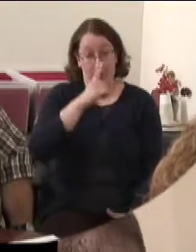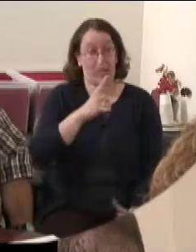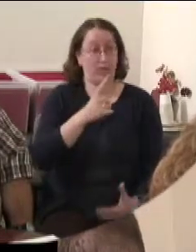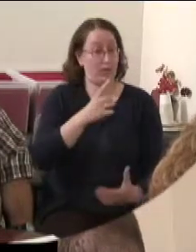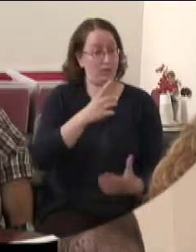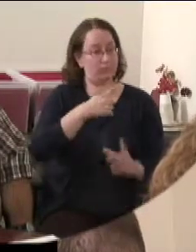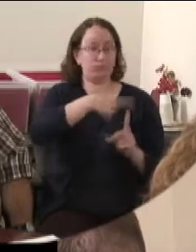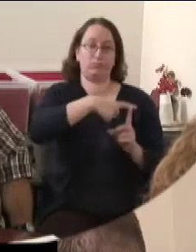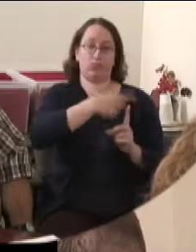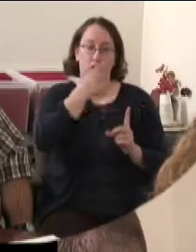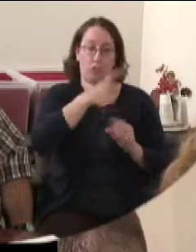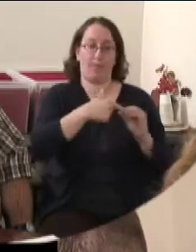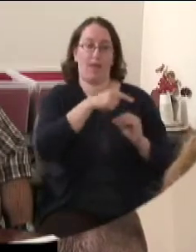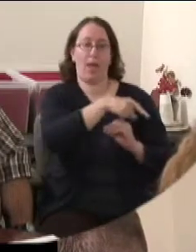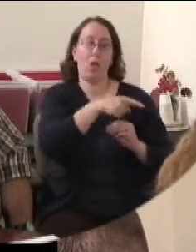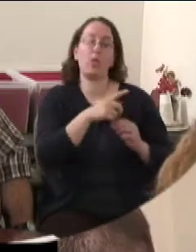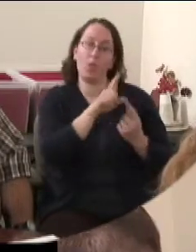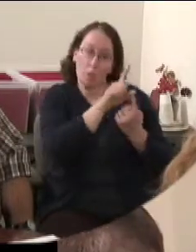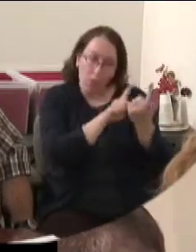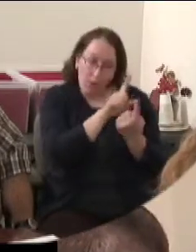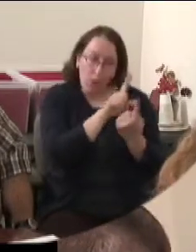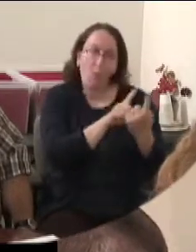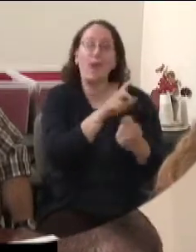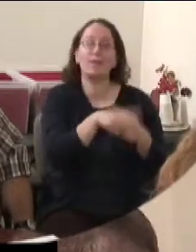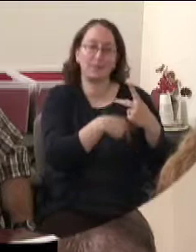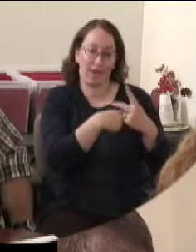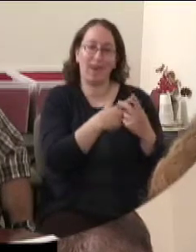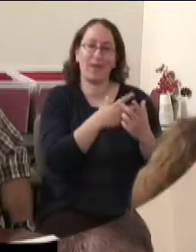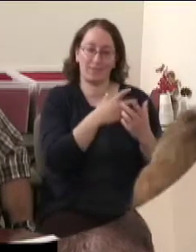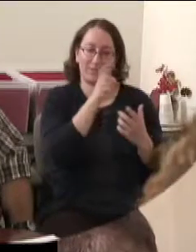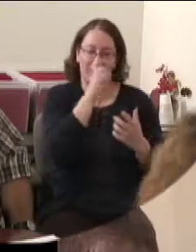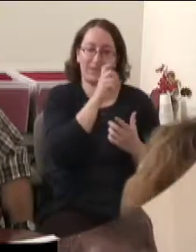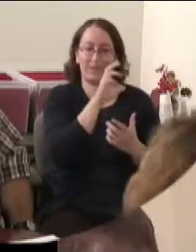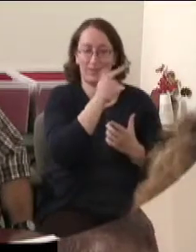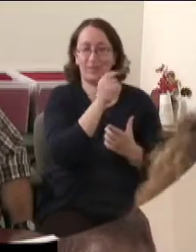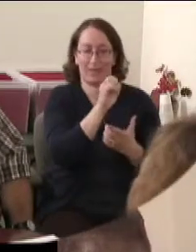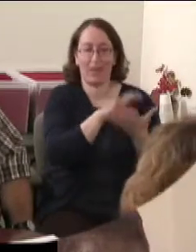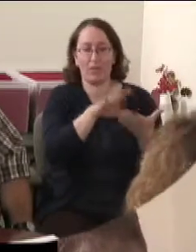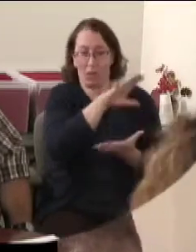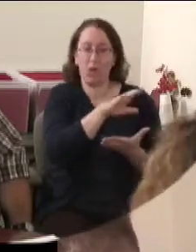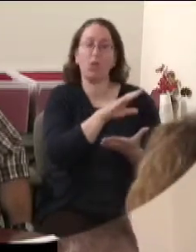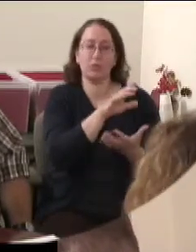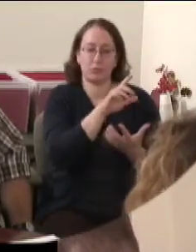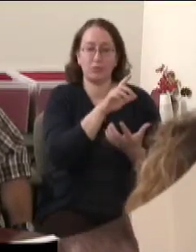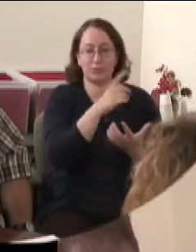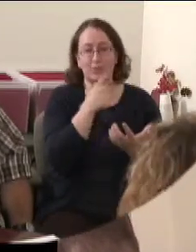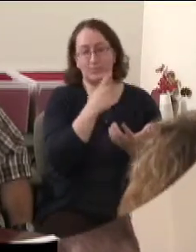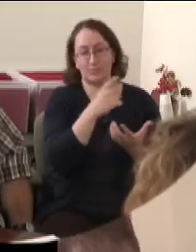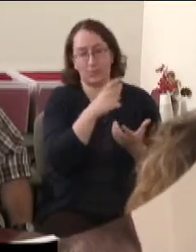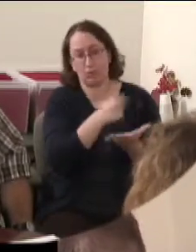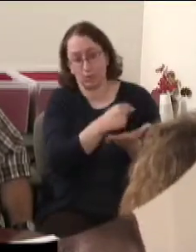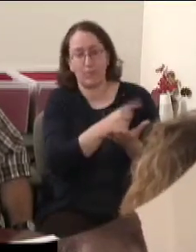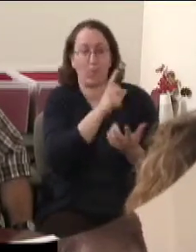was the one-on-one treatment, er, attention